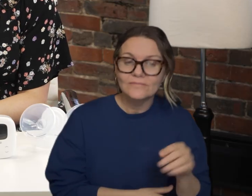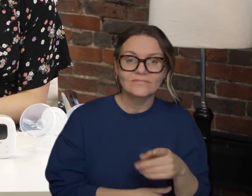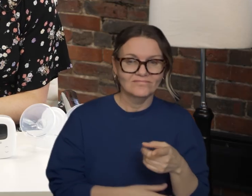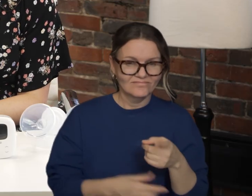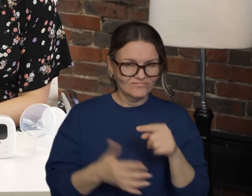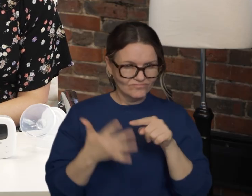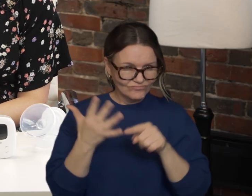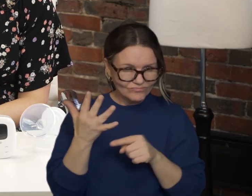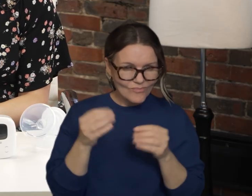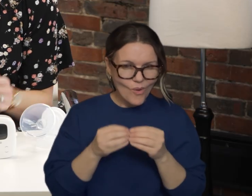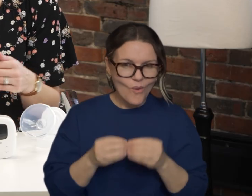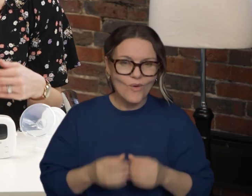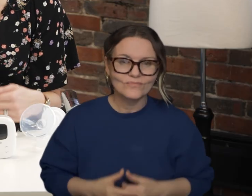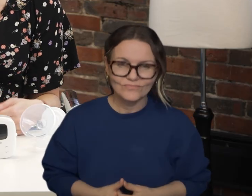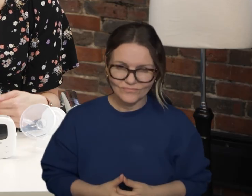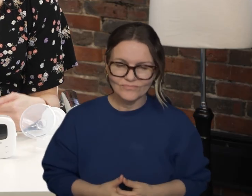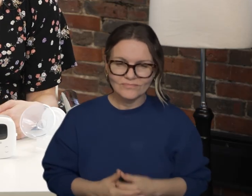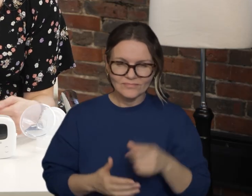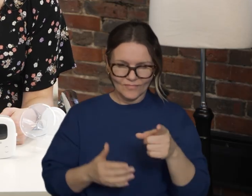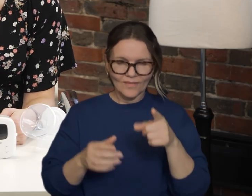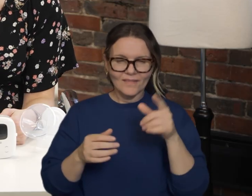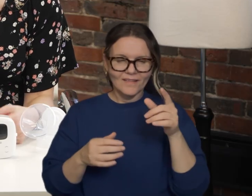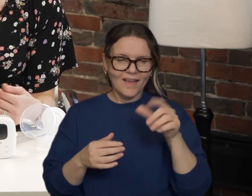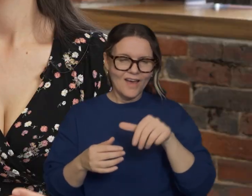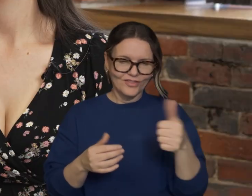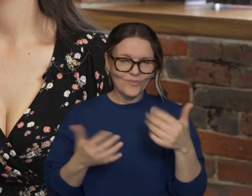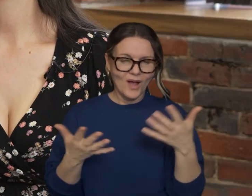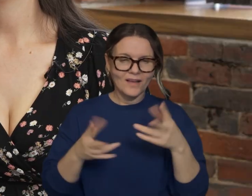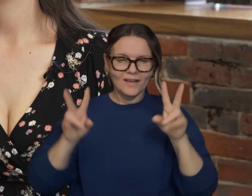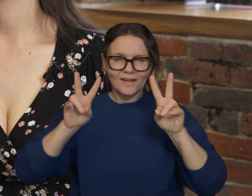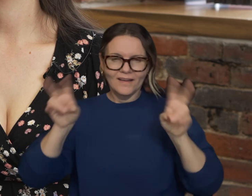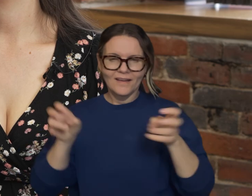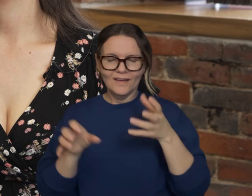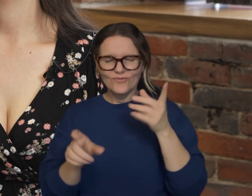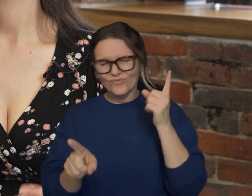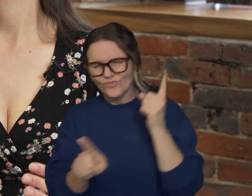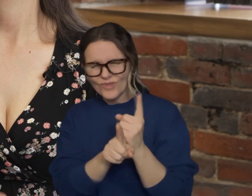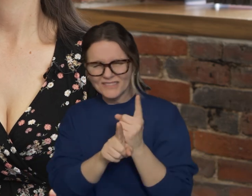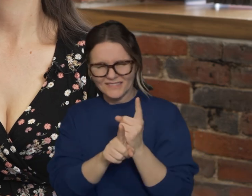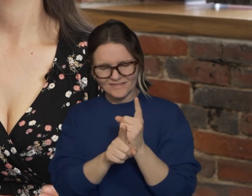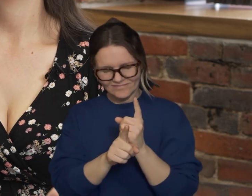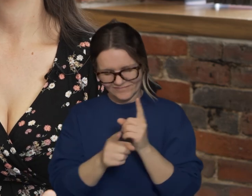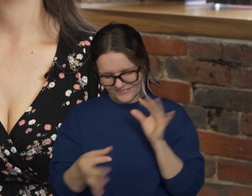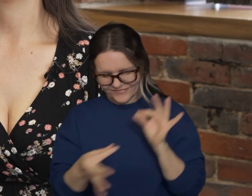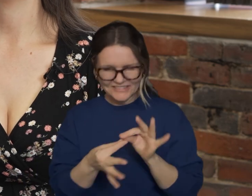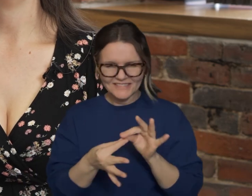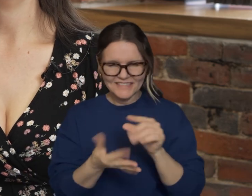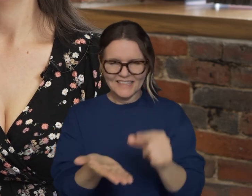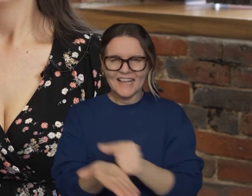21 mm but they even go beyond that they also have what they call the get the right fit guarantee